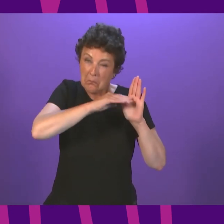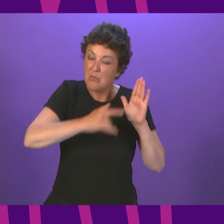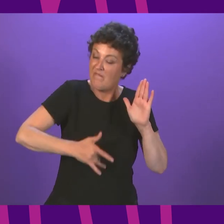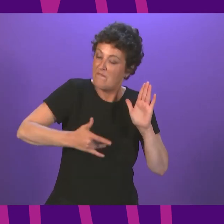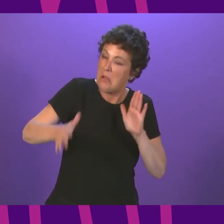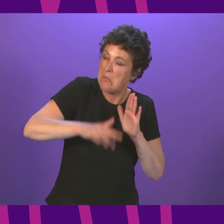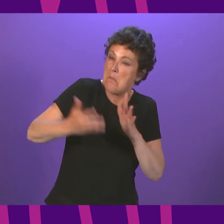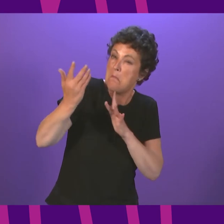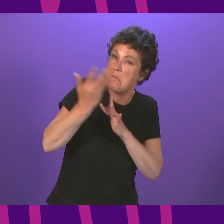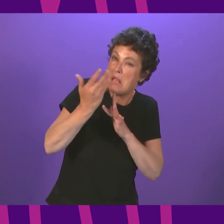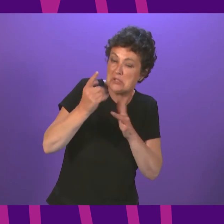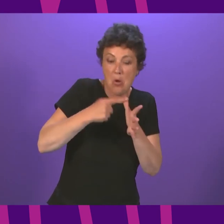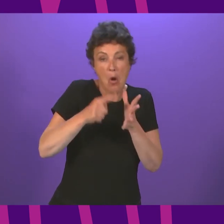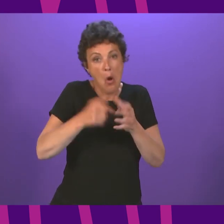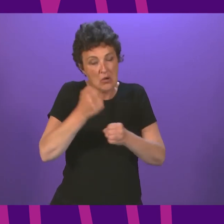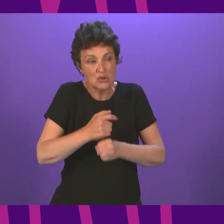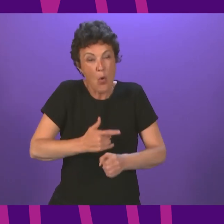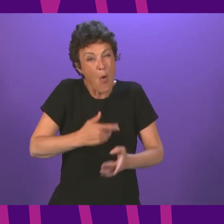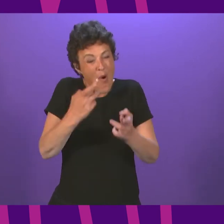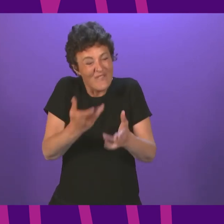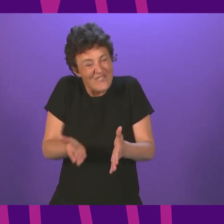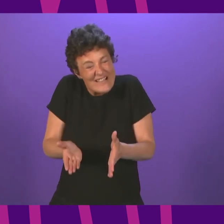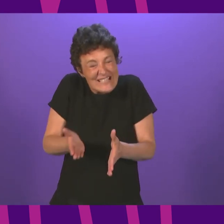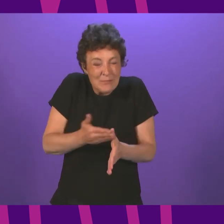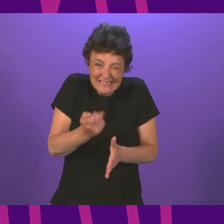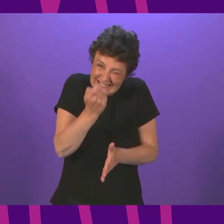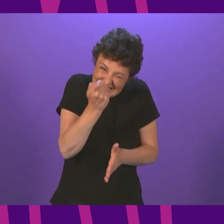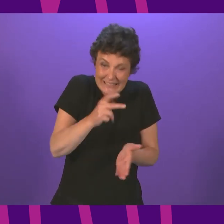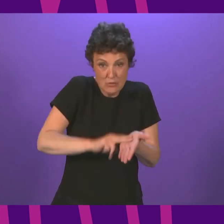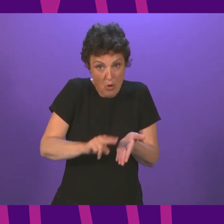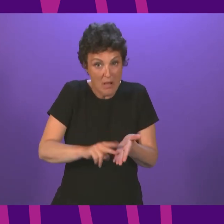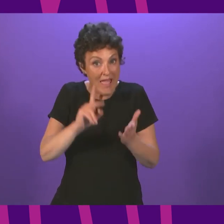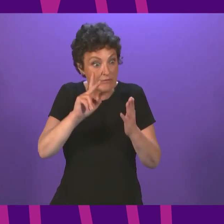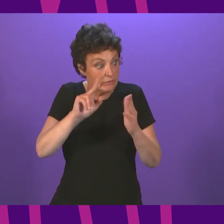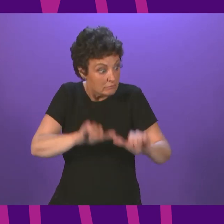We have reached the stage 3 debate at breakneck speed, having started stage 1 only two days